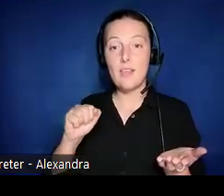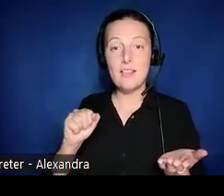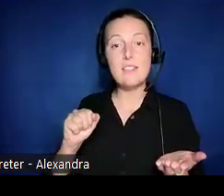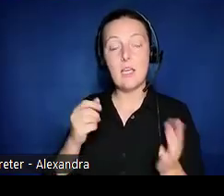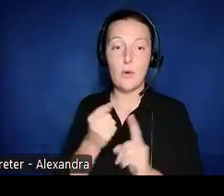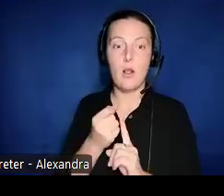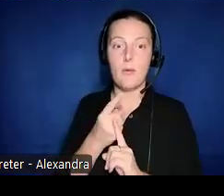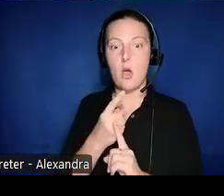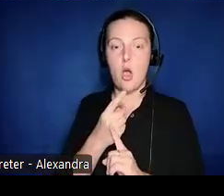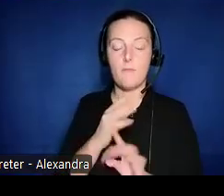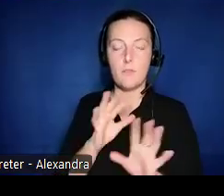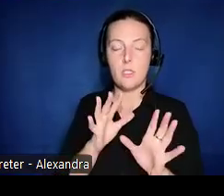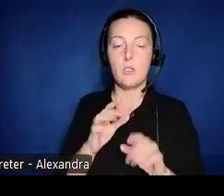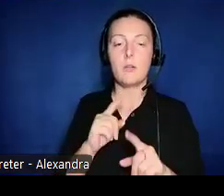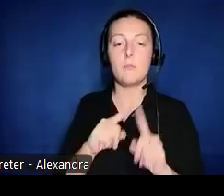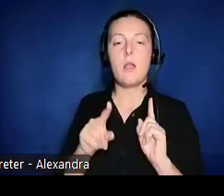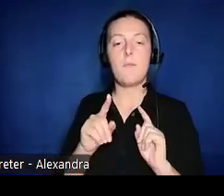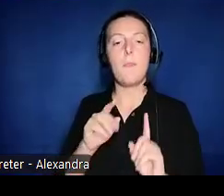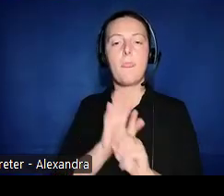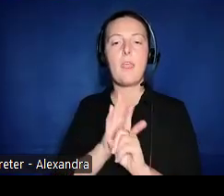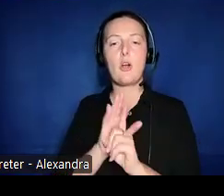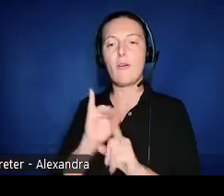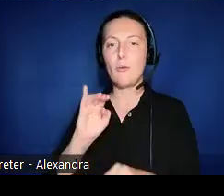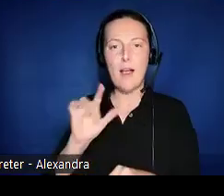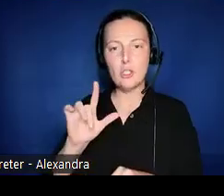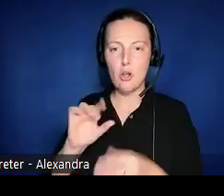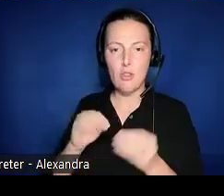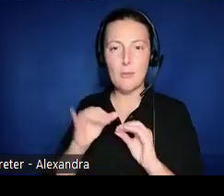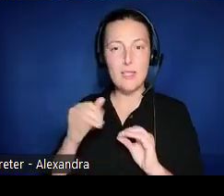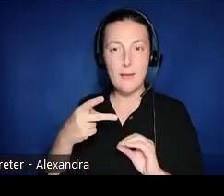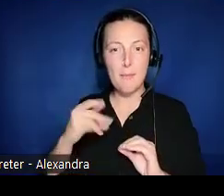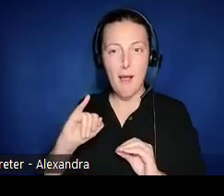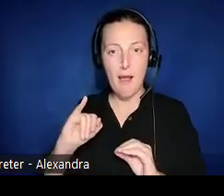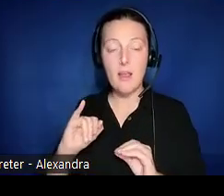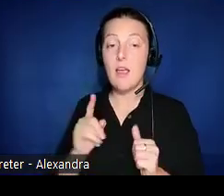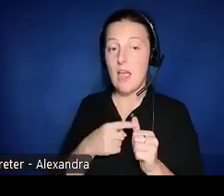like pi? Initially, the Pythagoreans didn't even believe that irrational numbers were possible,